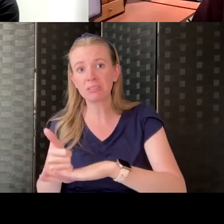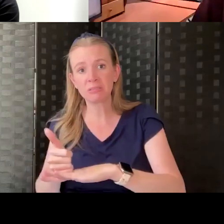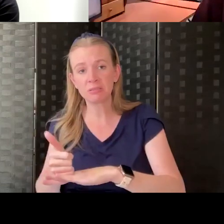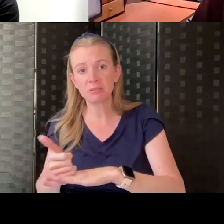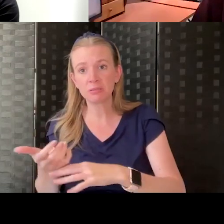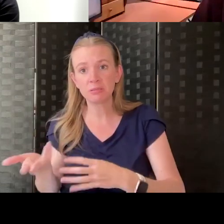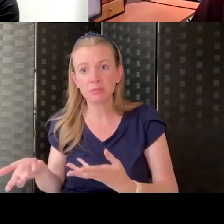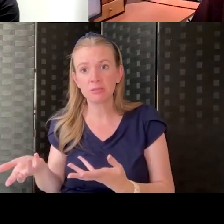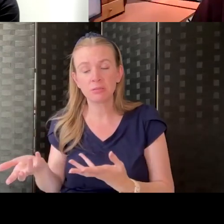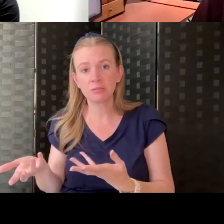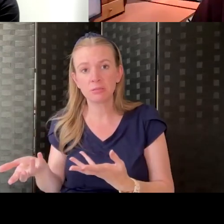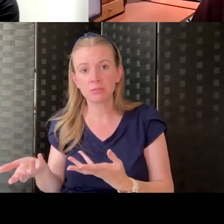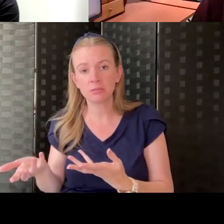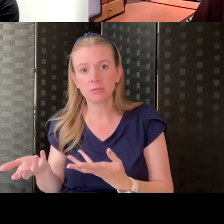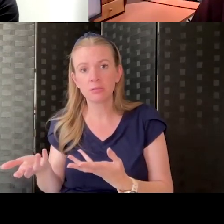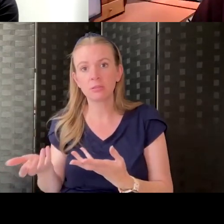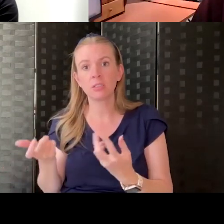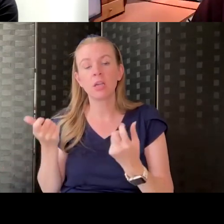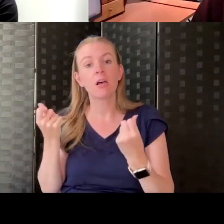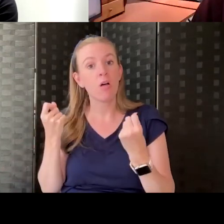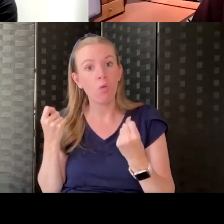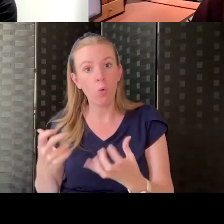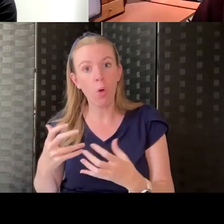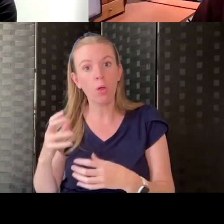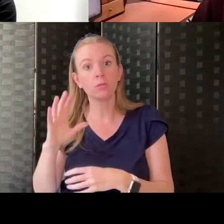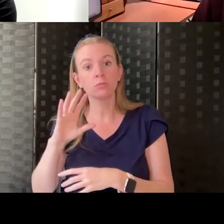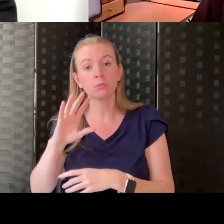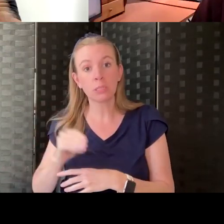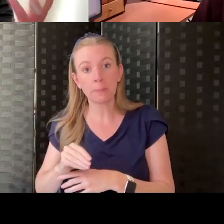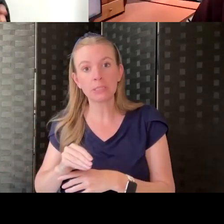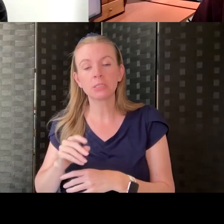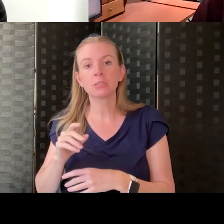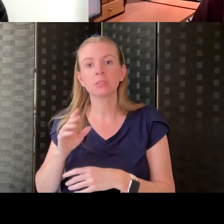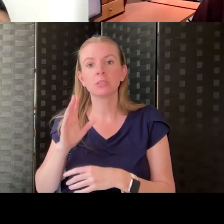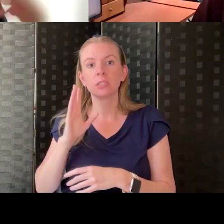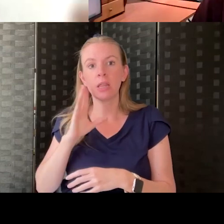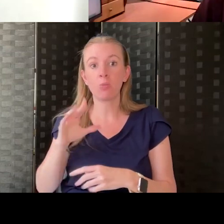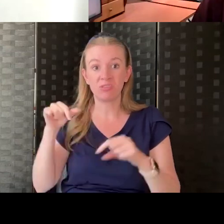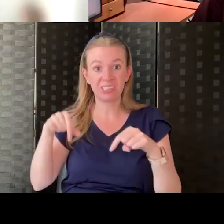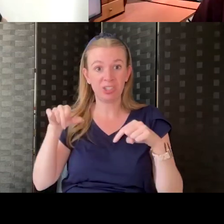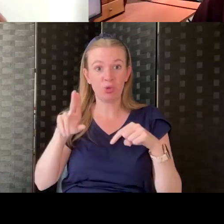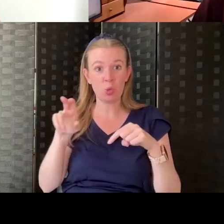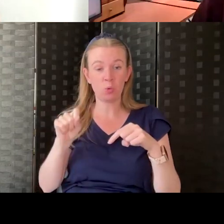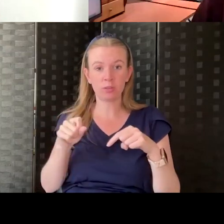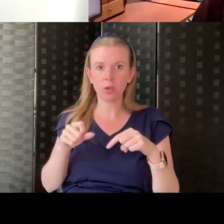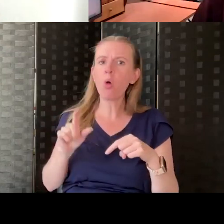And a lot of companies, they sit here in the states and it's like we have accessibility rules